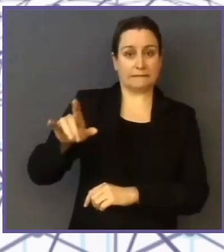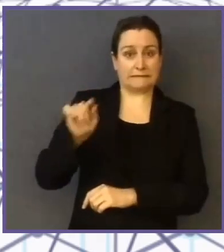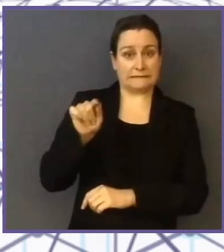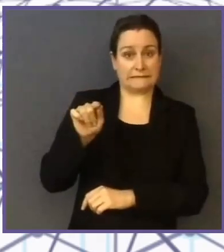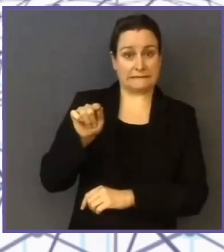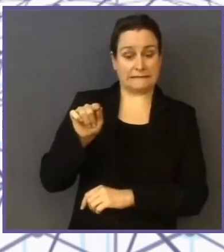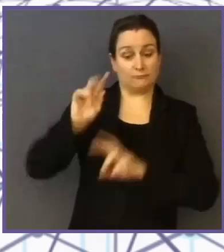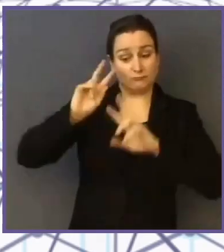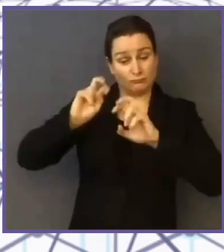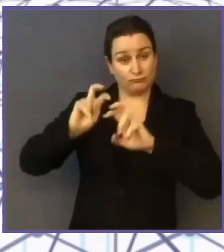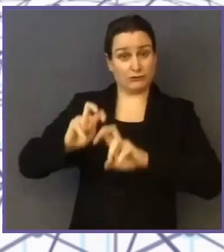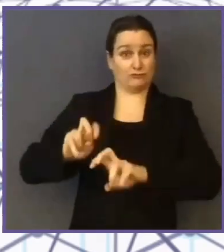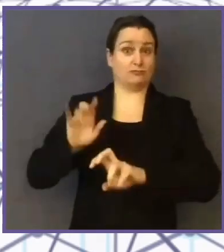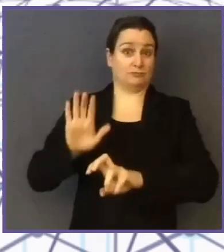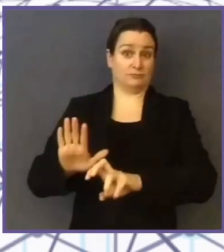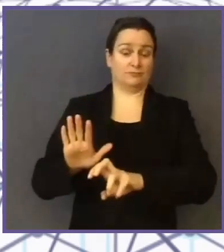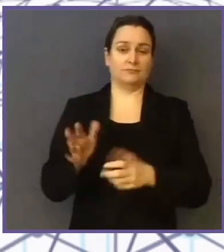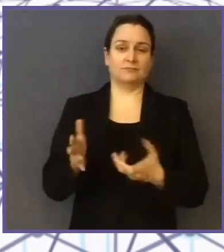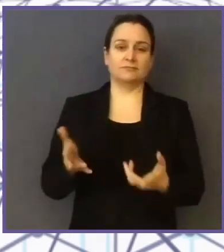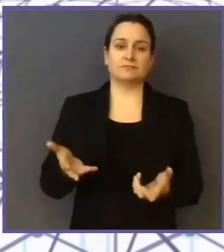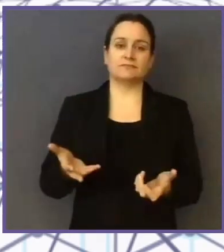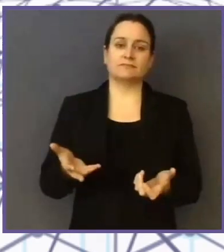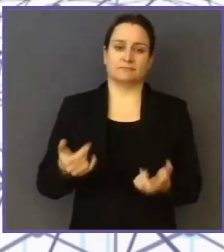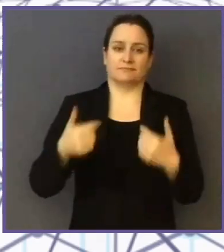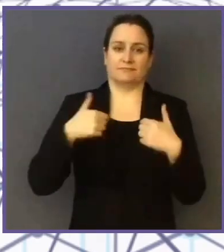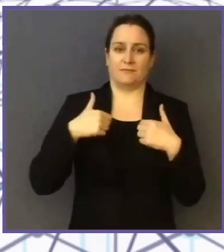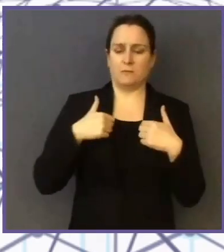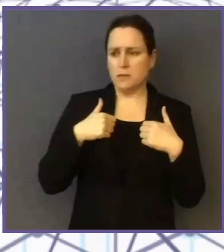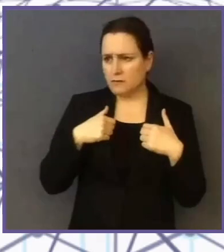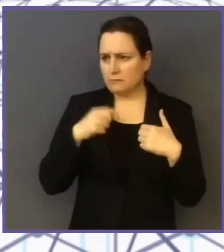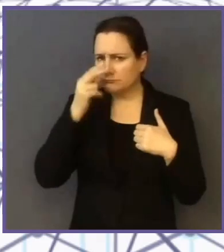We saw his work and we weren't going to let him go.